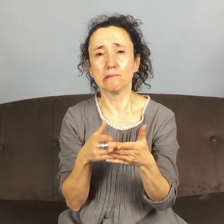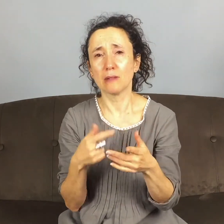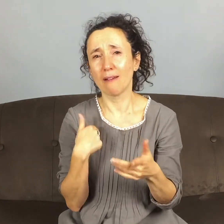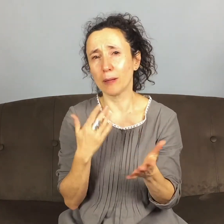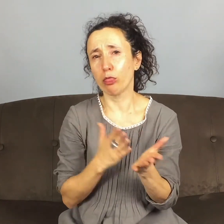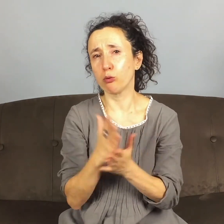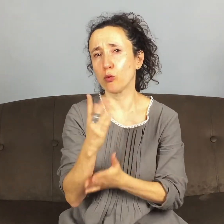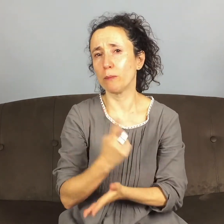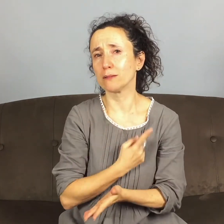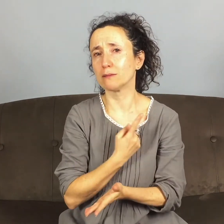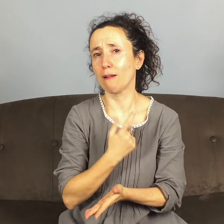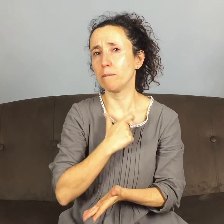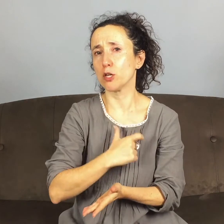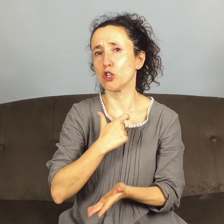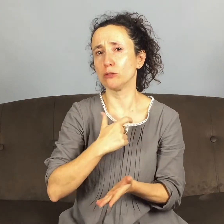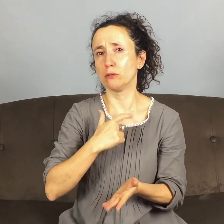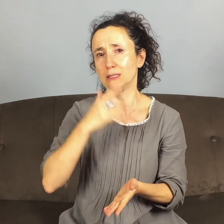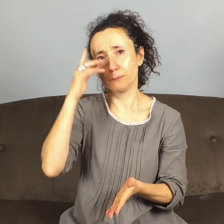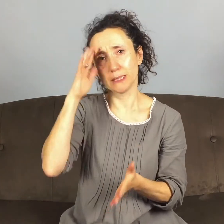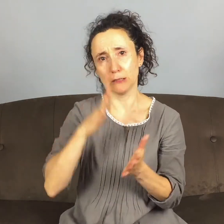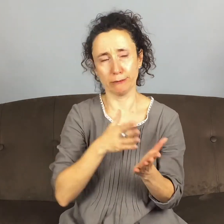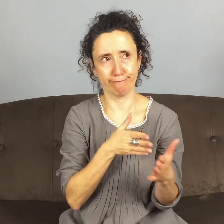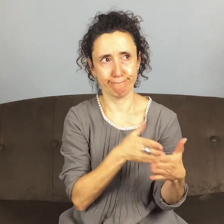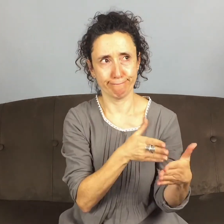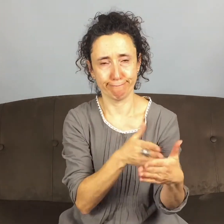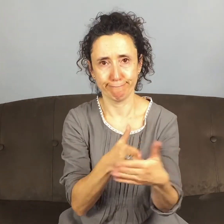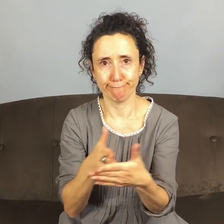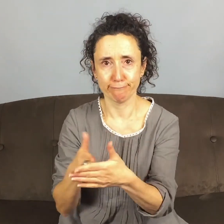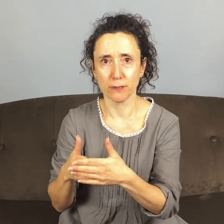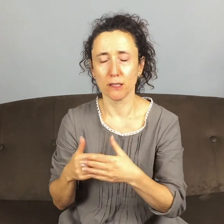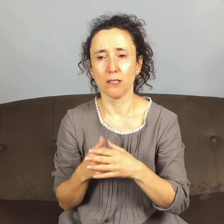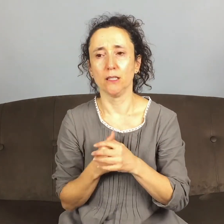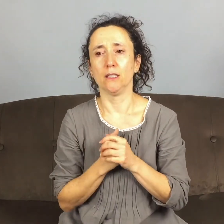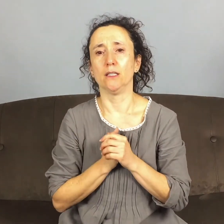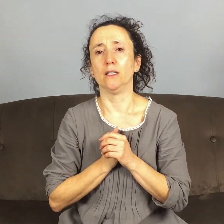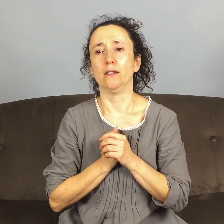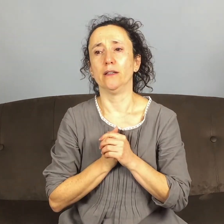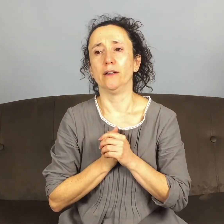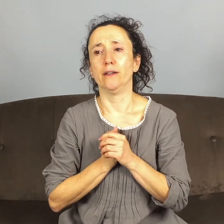I have had personal experience of the barriers that deaf people face in employment and this